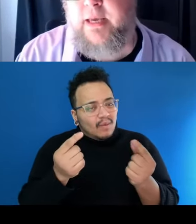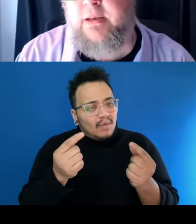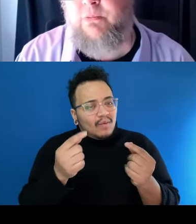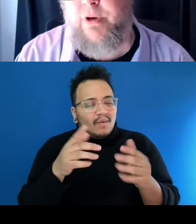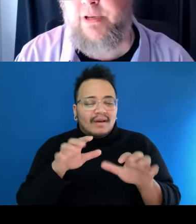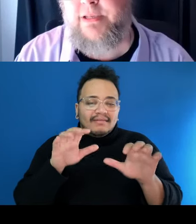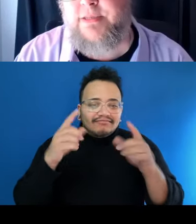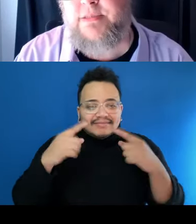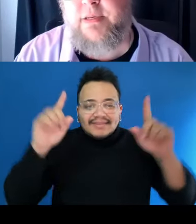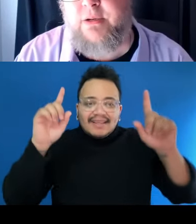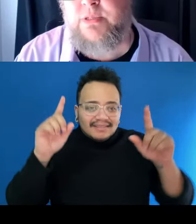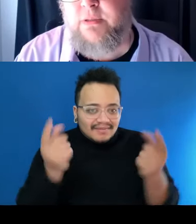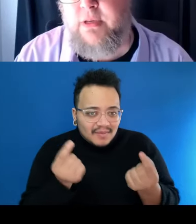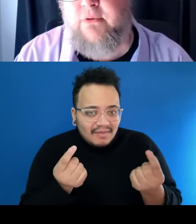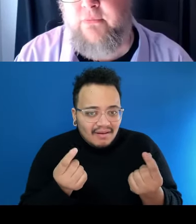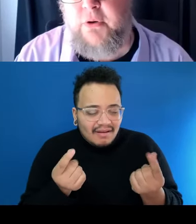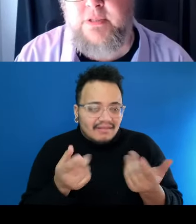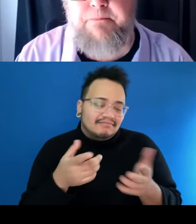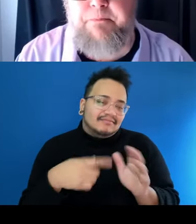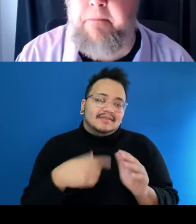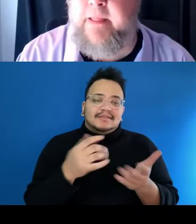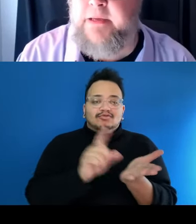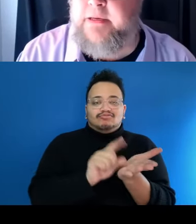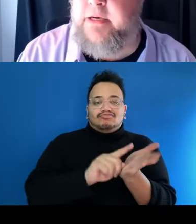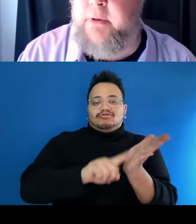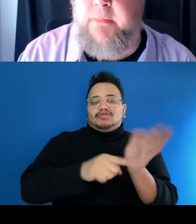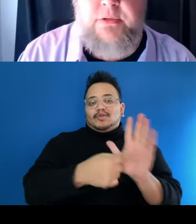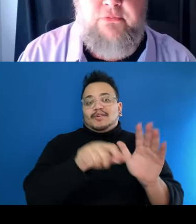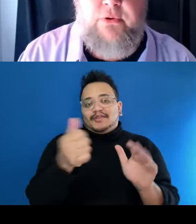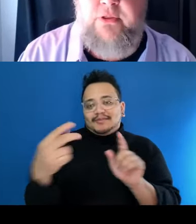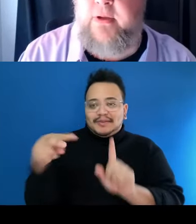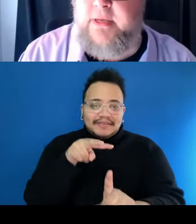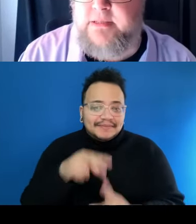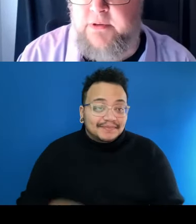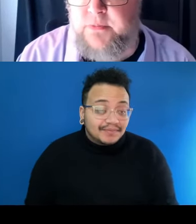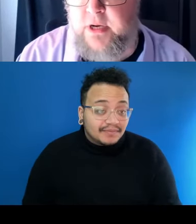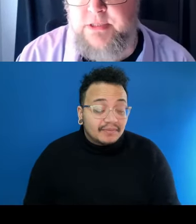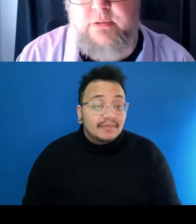and what is resilient for folks. I mentioned before the Family Acceptance Project,